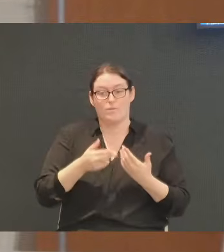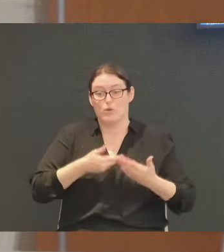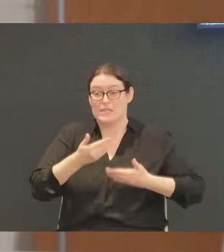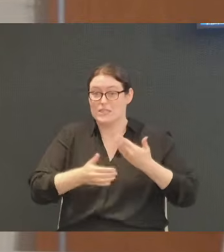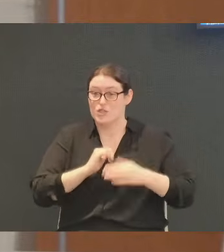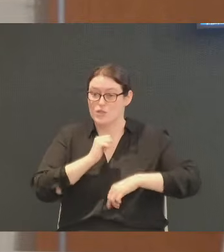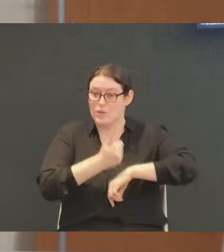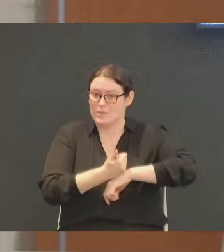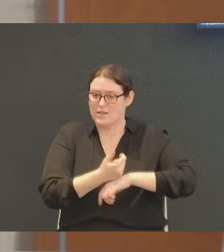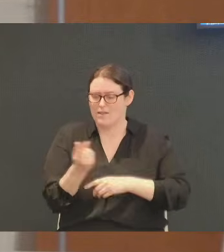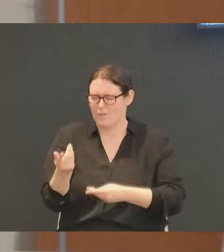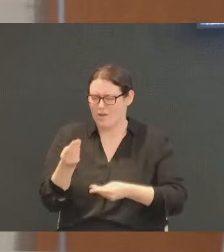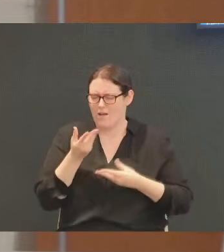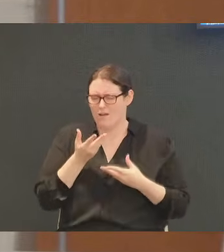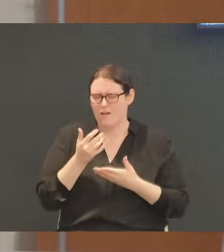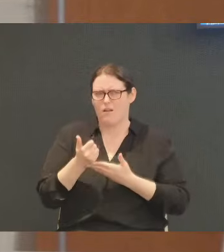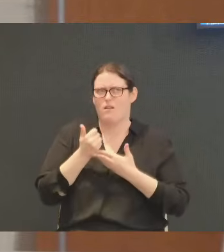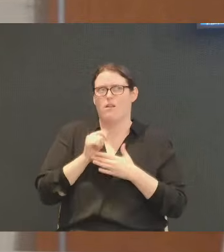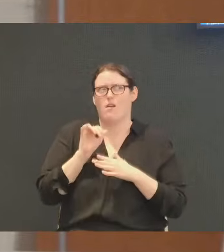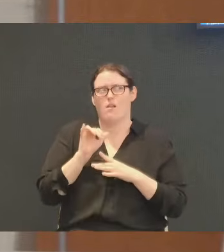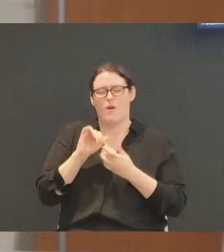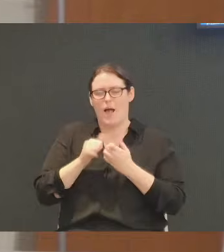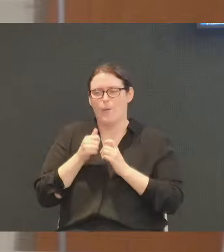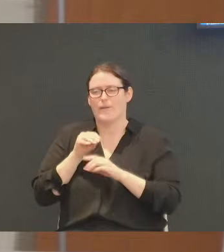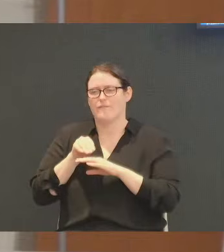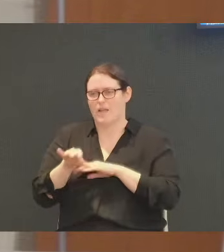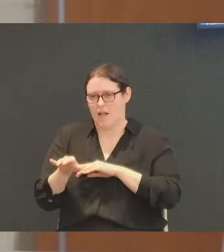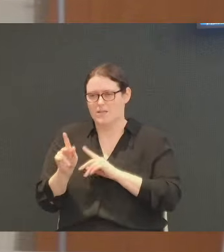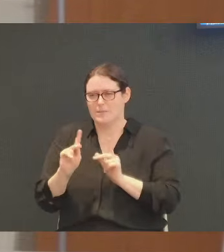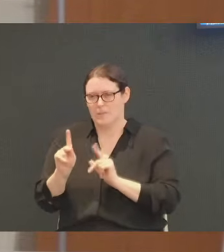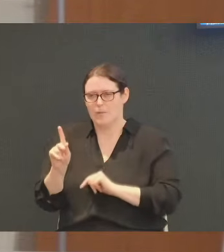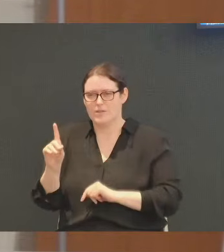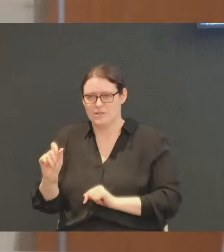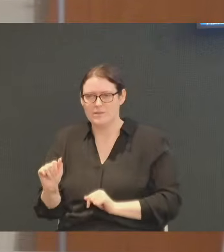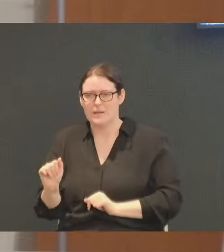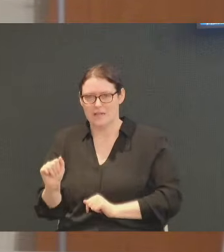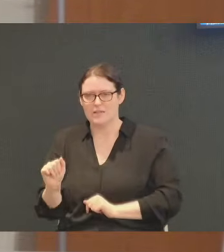will help us better understand the impacts to people with disabilities throughout the county.